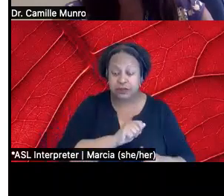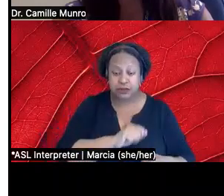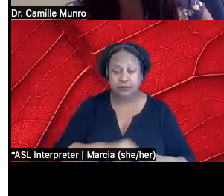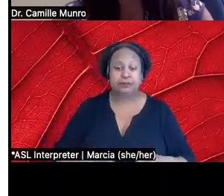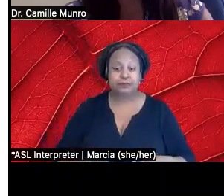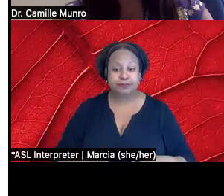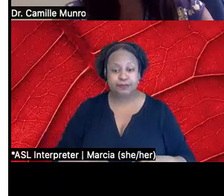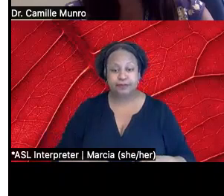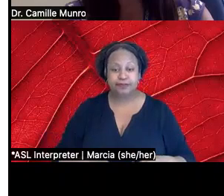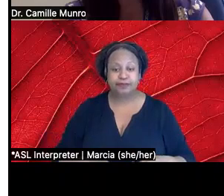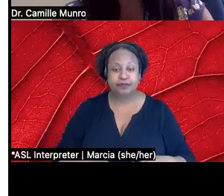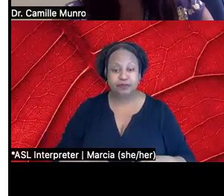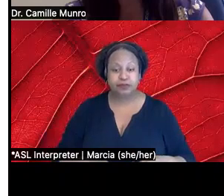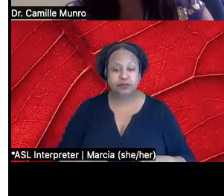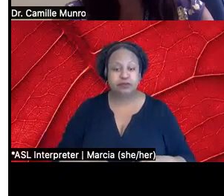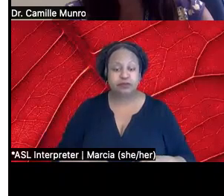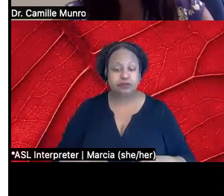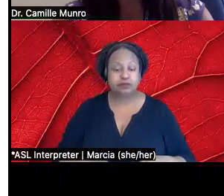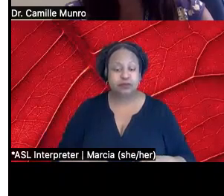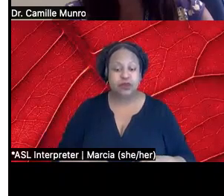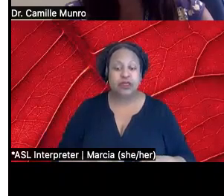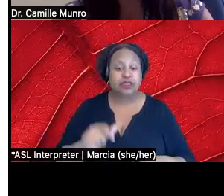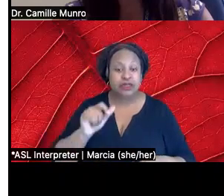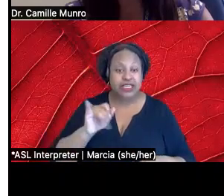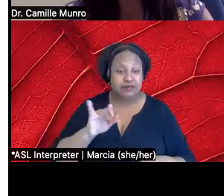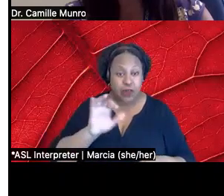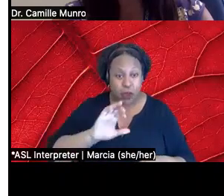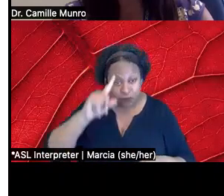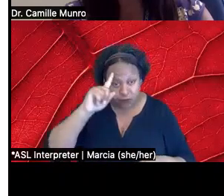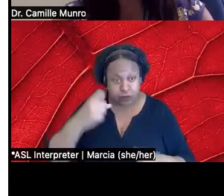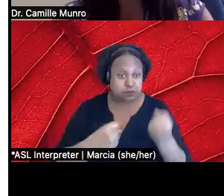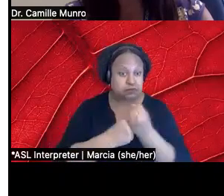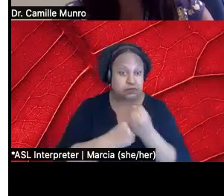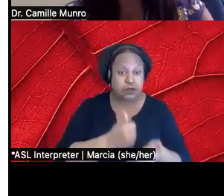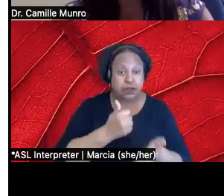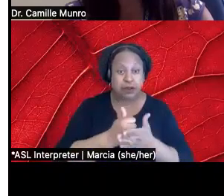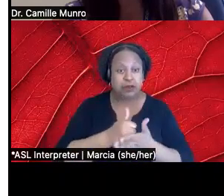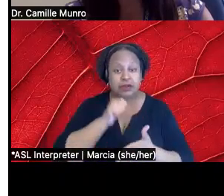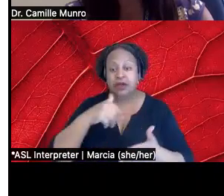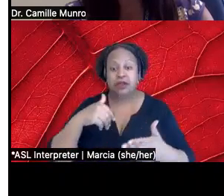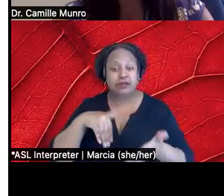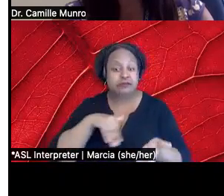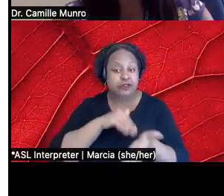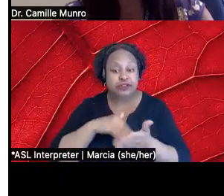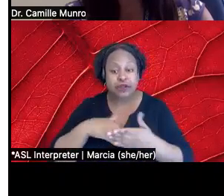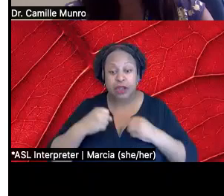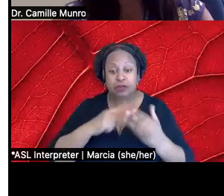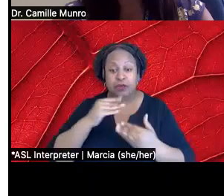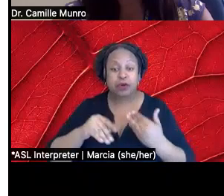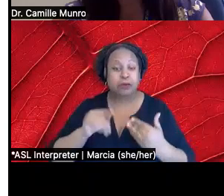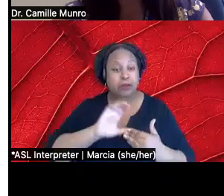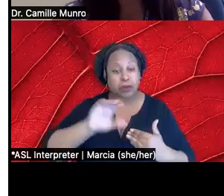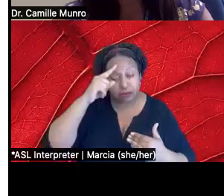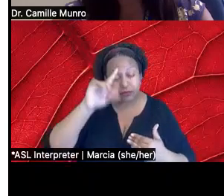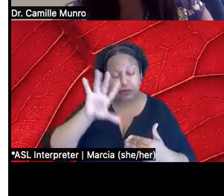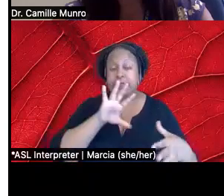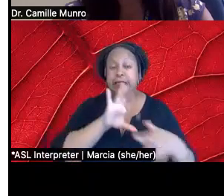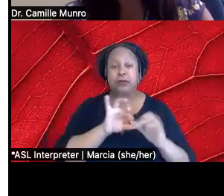If it wasn't going to be the physician health programs, I wanted to try to connect to other physicians who had been there before me and I was